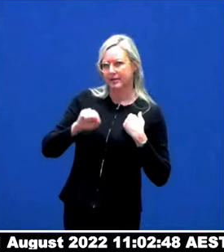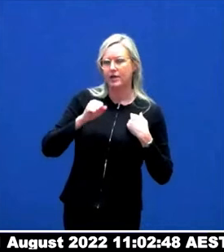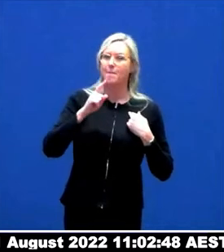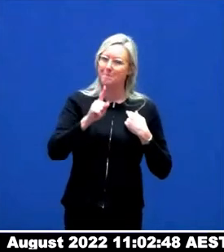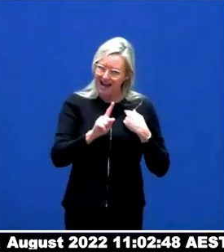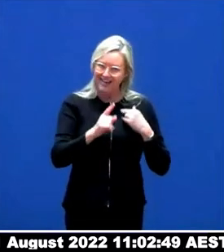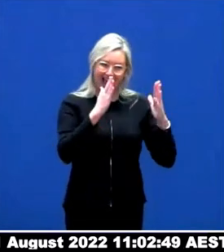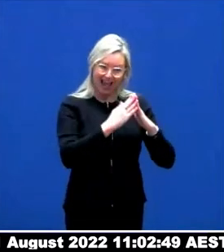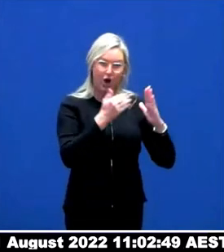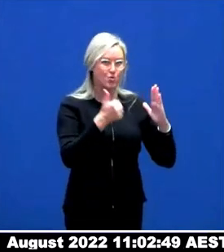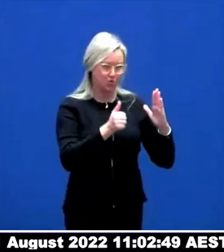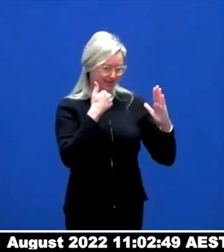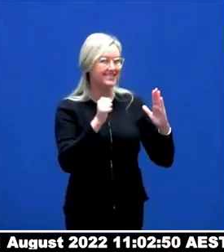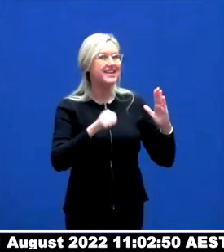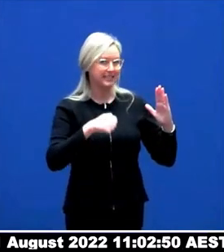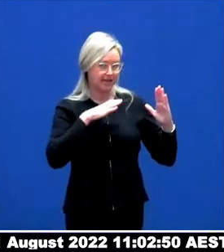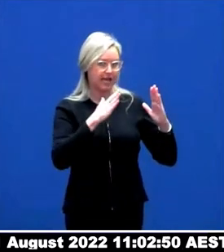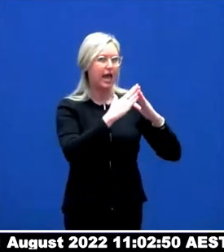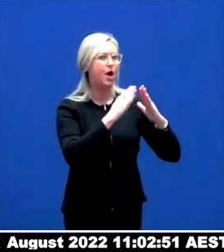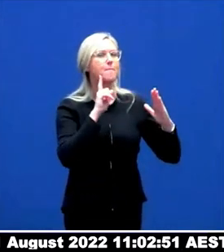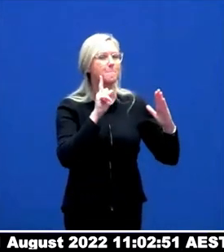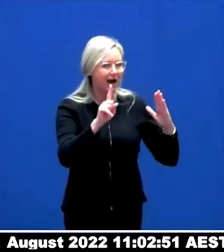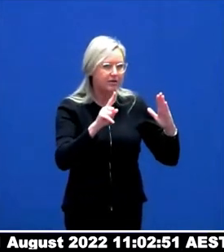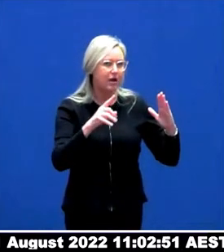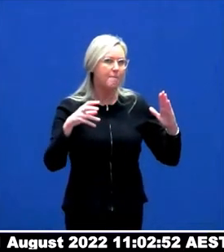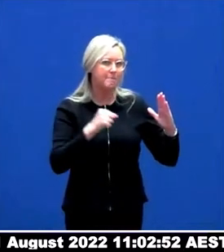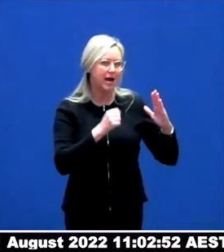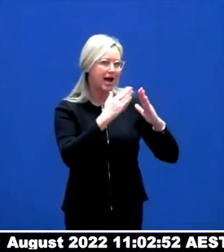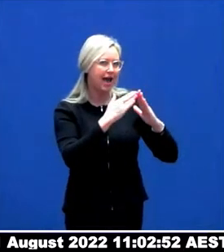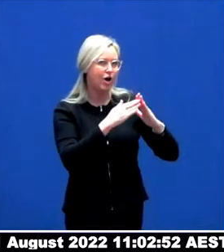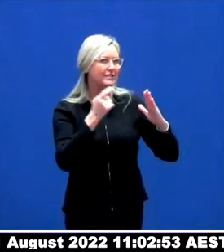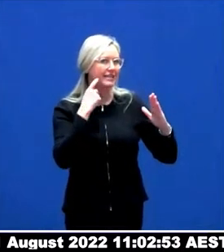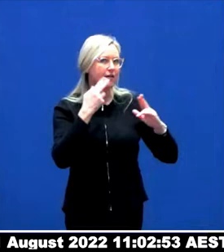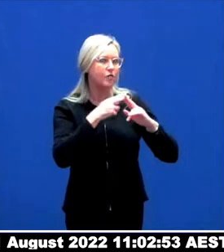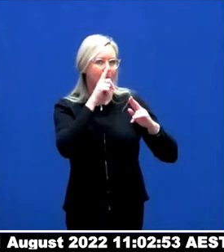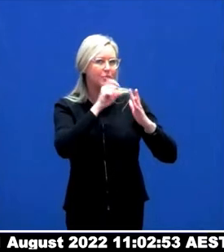Commission's heard, that, for many people, an offer of a house might sound good, but if